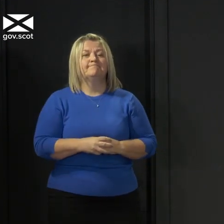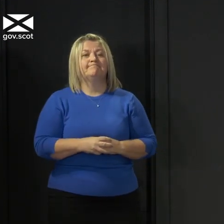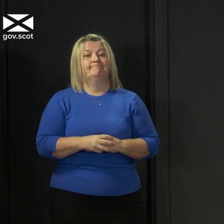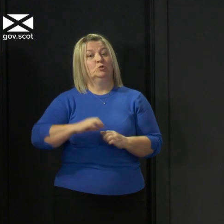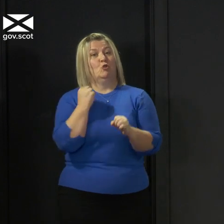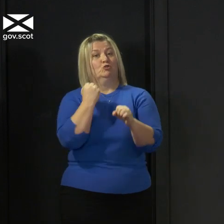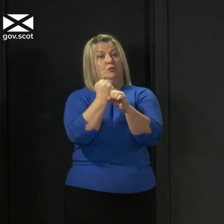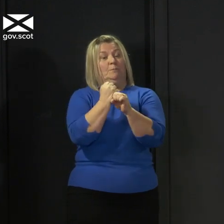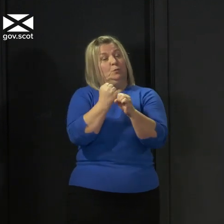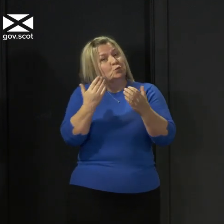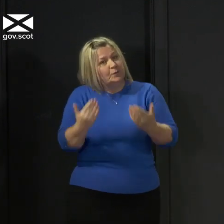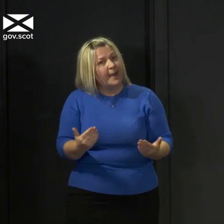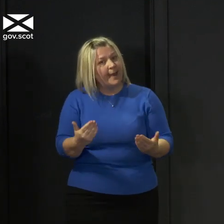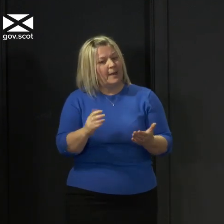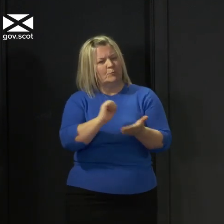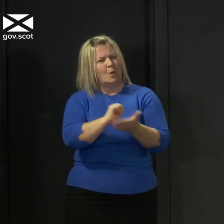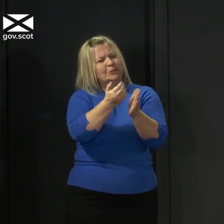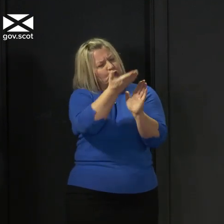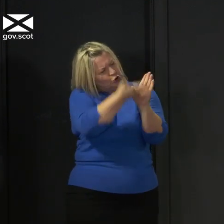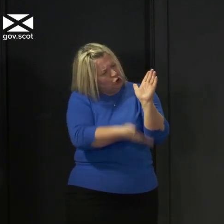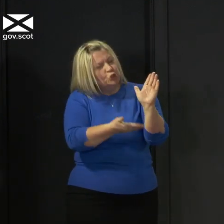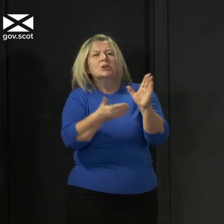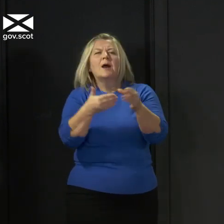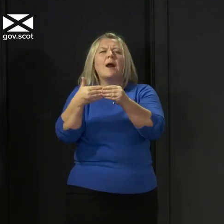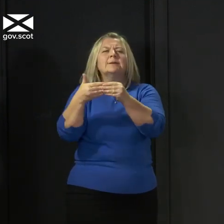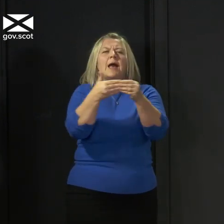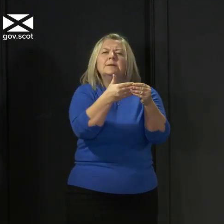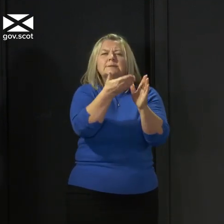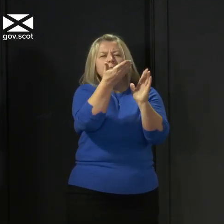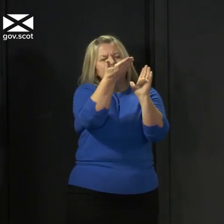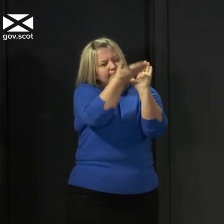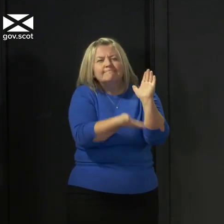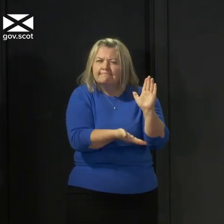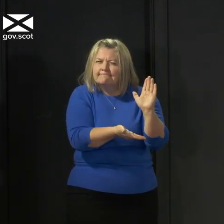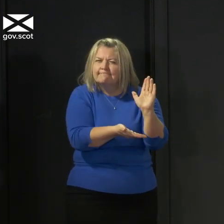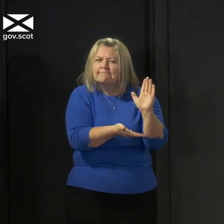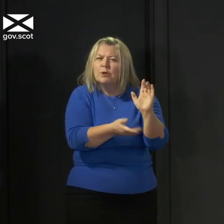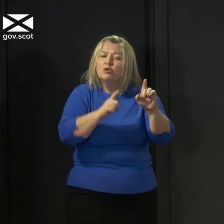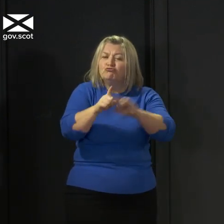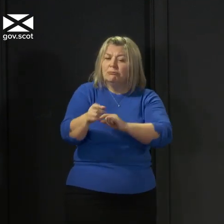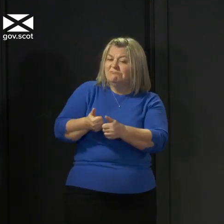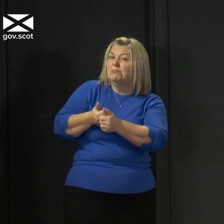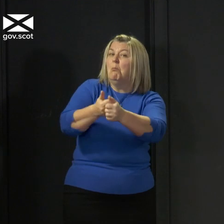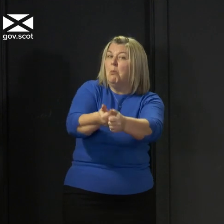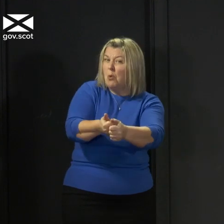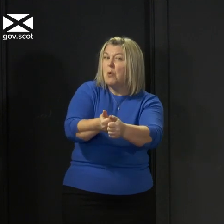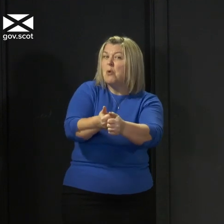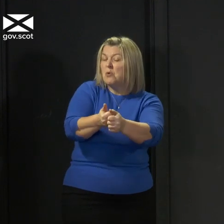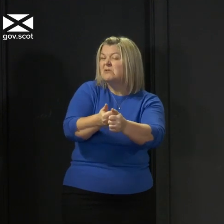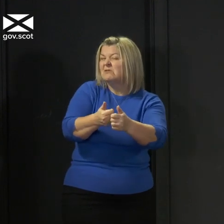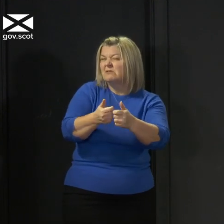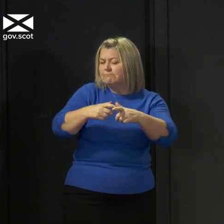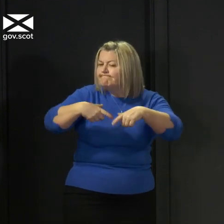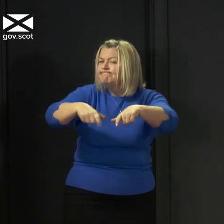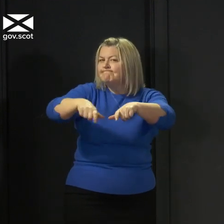published some guidance to support continuity and learning quayle our schools remain closed this guidance builds in the work that has already been